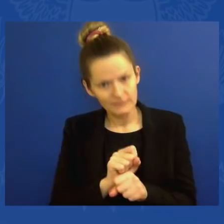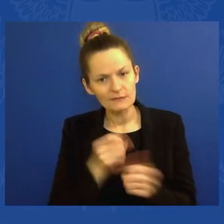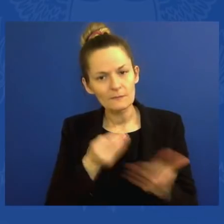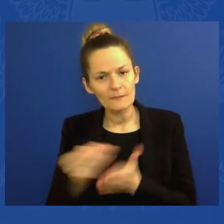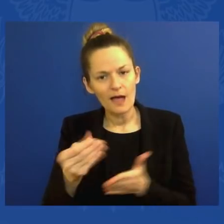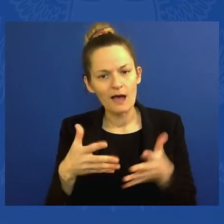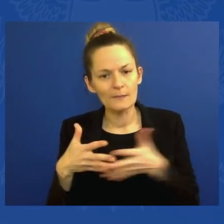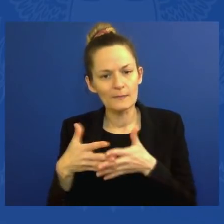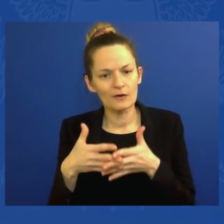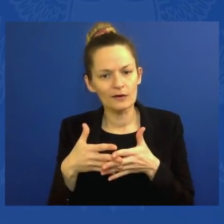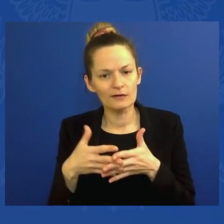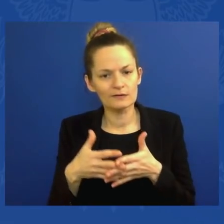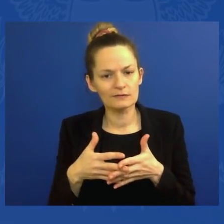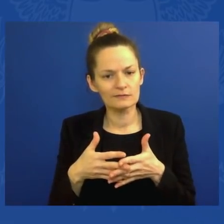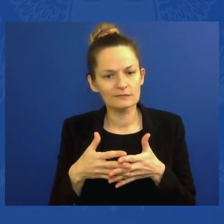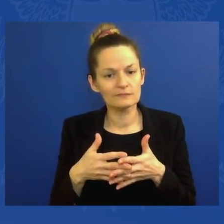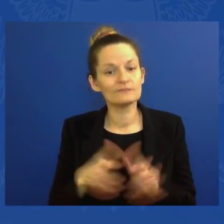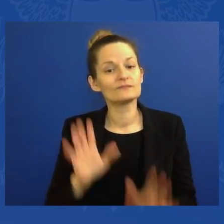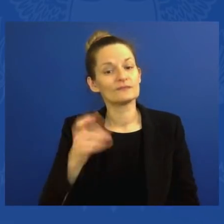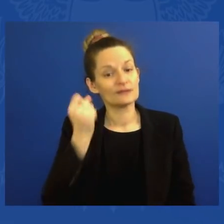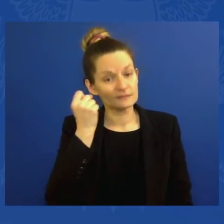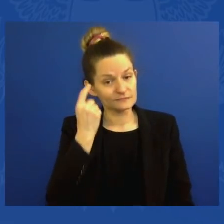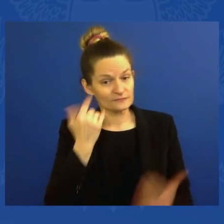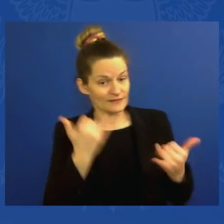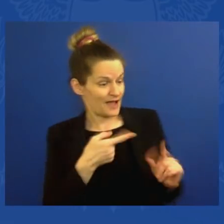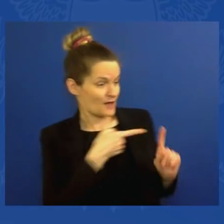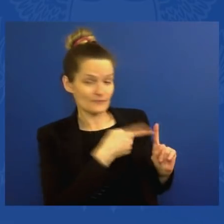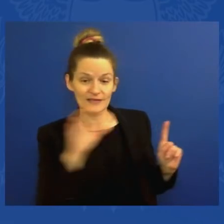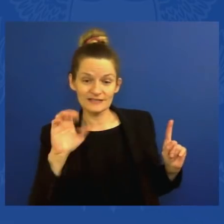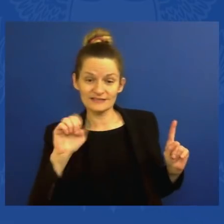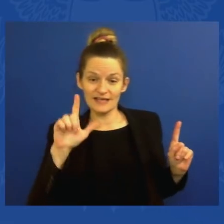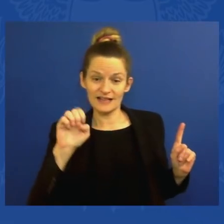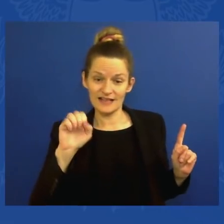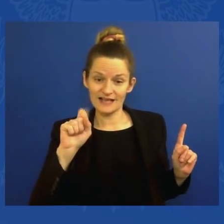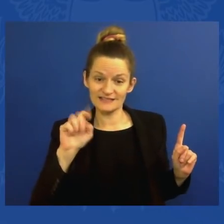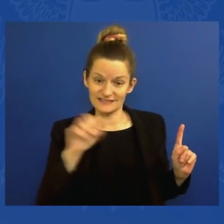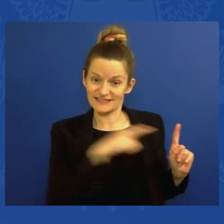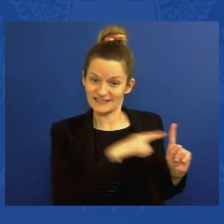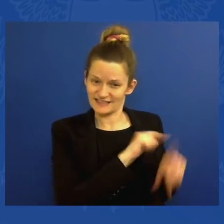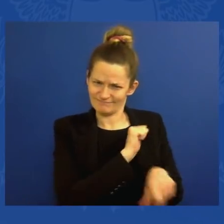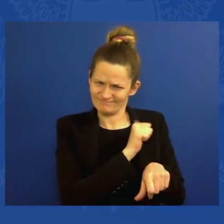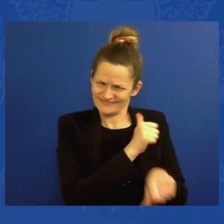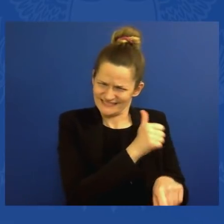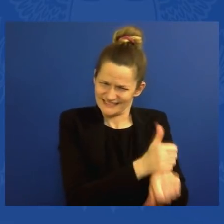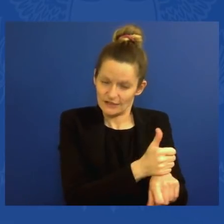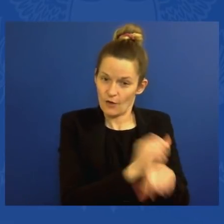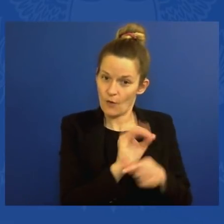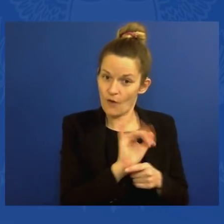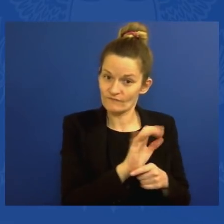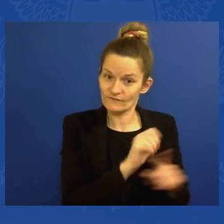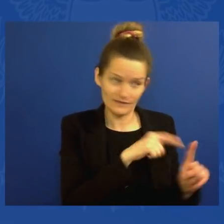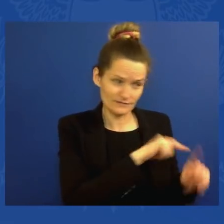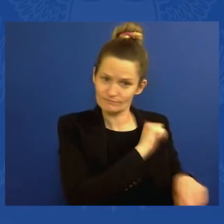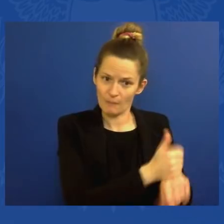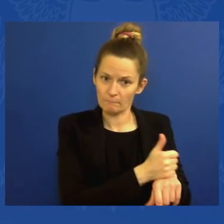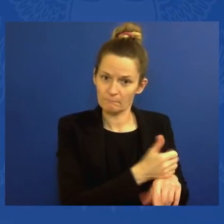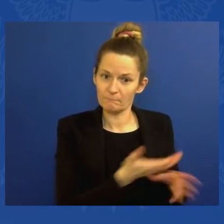In my first Cabinet meeting, I told everyone that if their agency wants to issue a waiver to purchase something for their agency